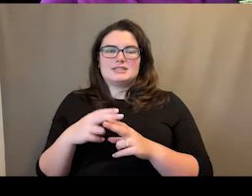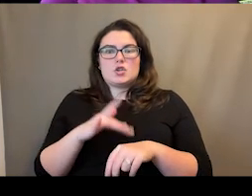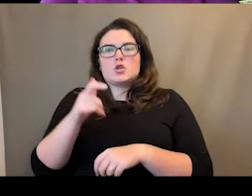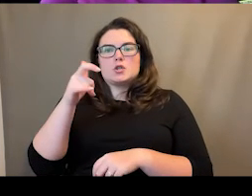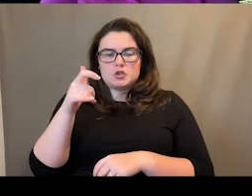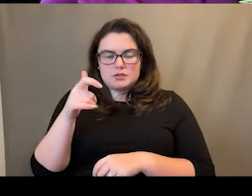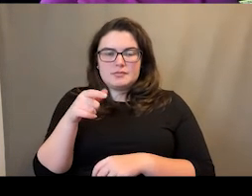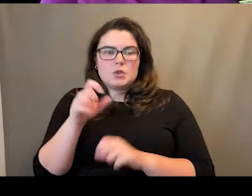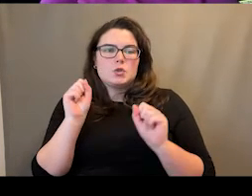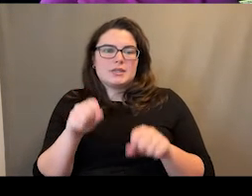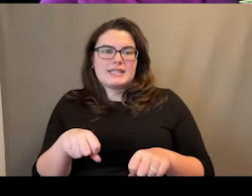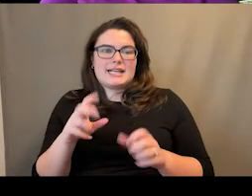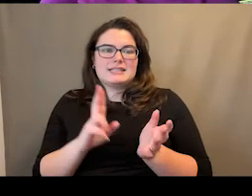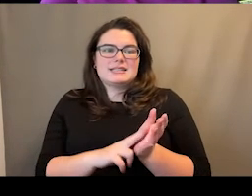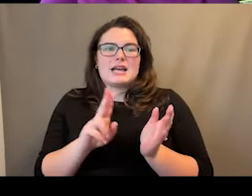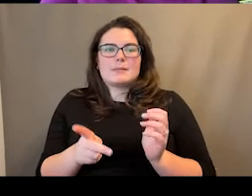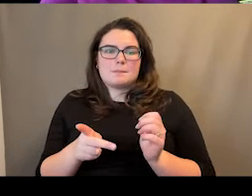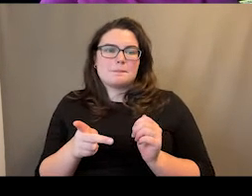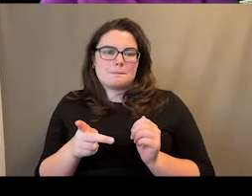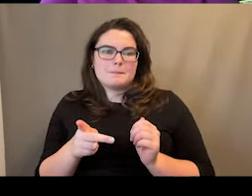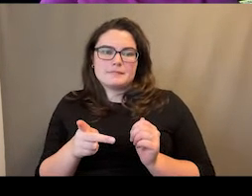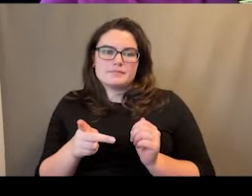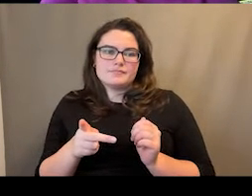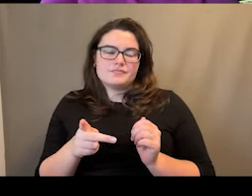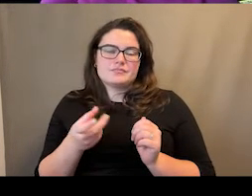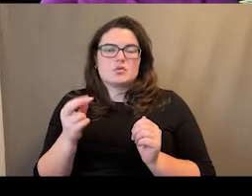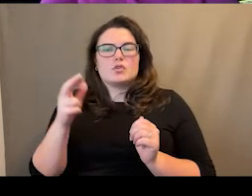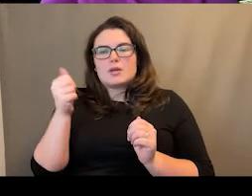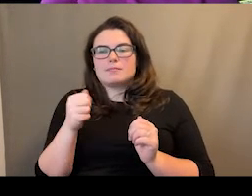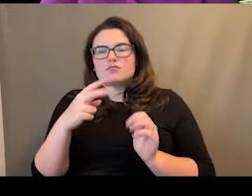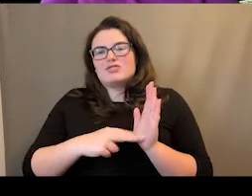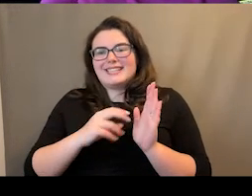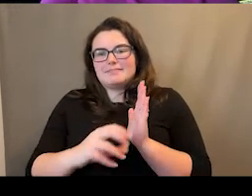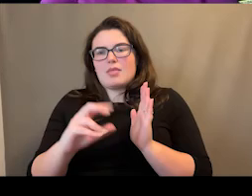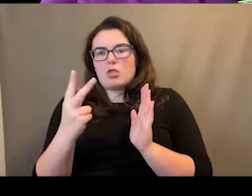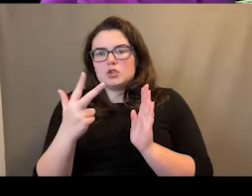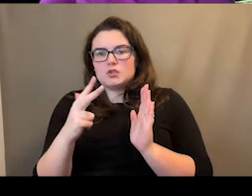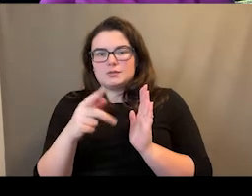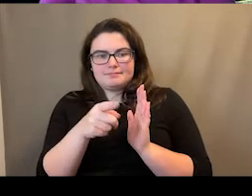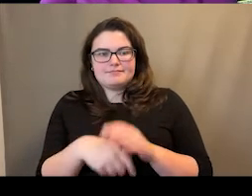is you can sign up or subscribe to NSF announcements and newsletters to get